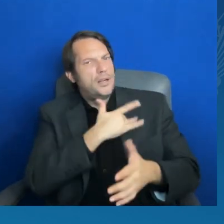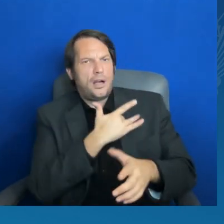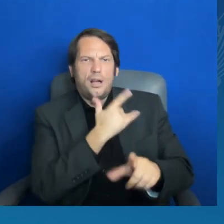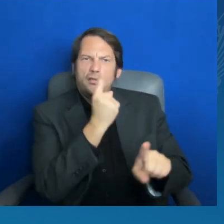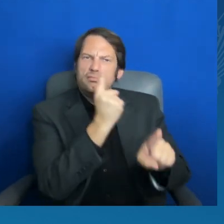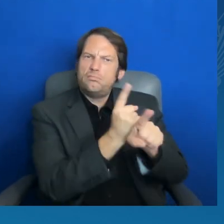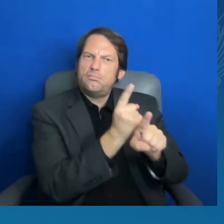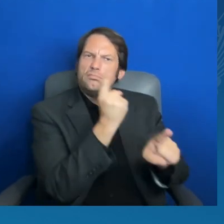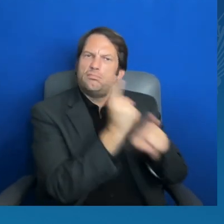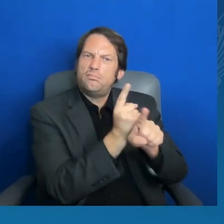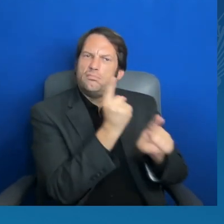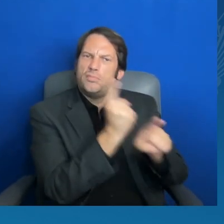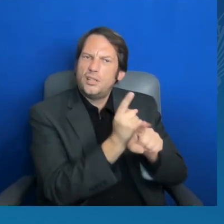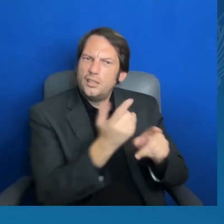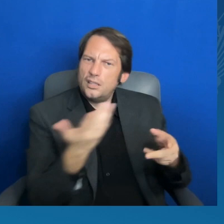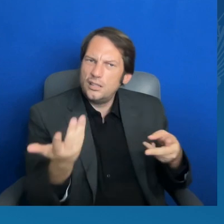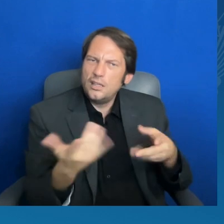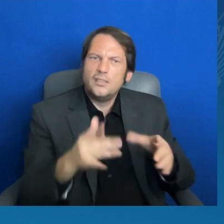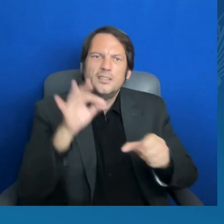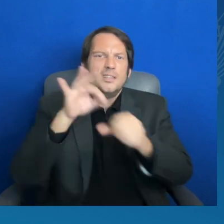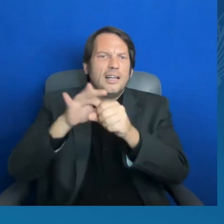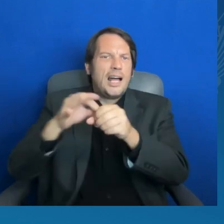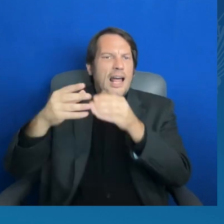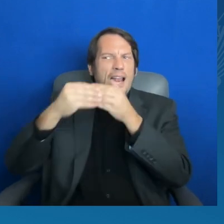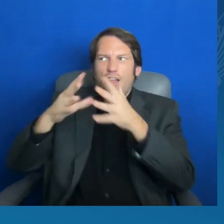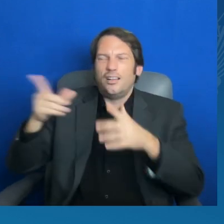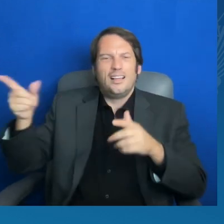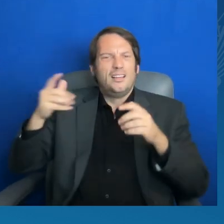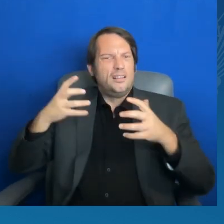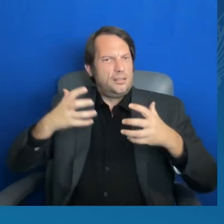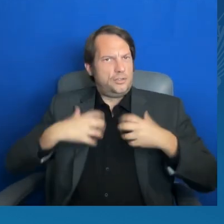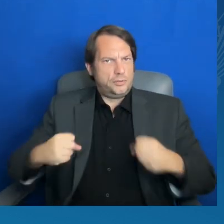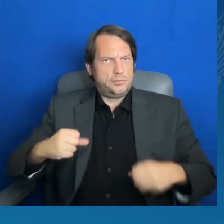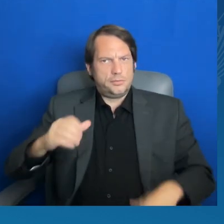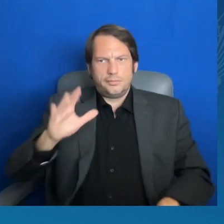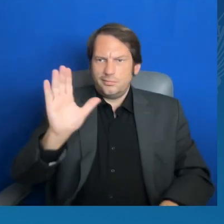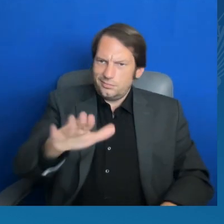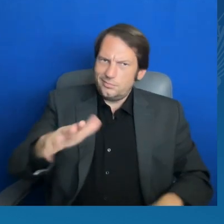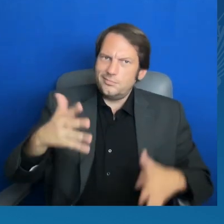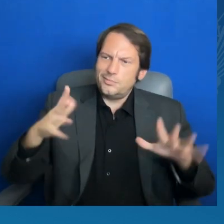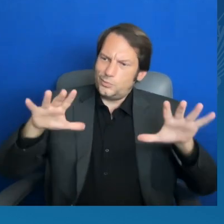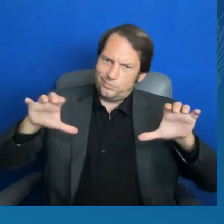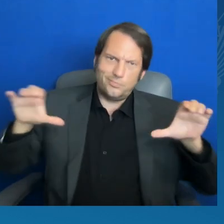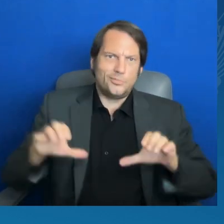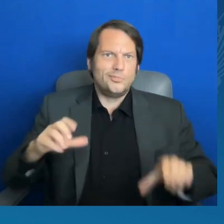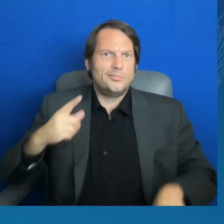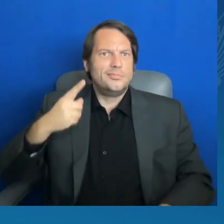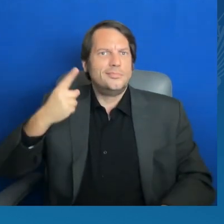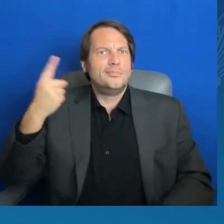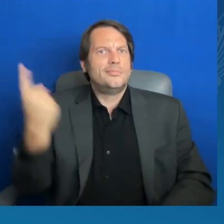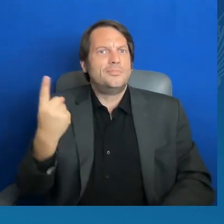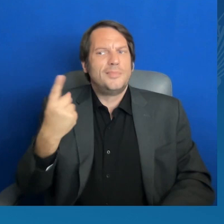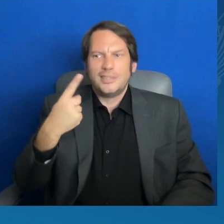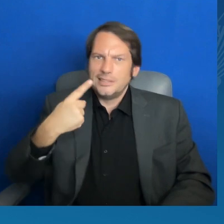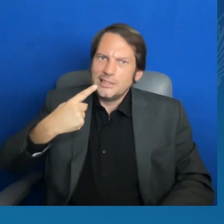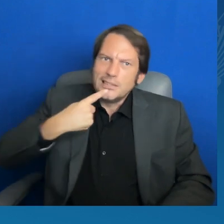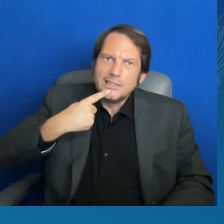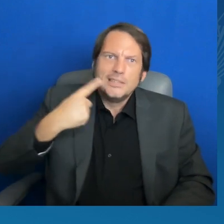Ms. Ferrell-Zabala: I think we have some in the room. The Vice President: And we do. And we do. The members of Congress who are here,